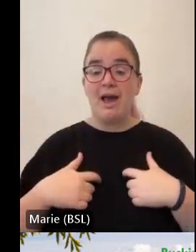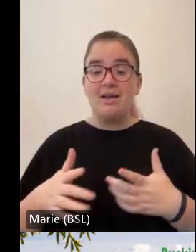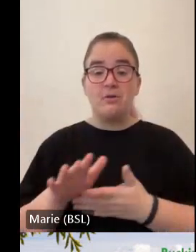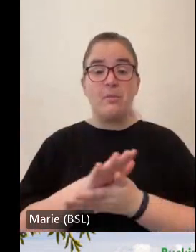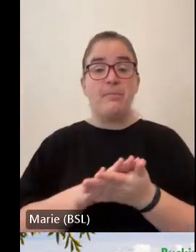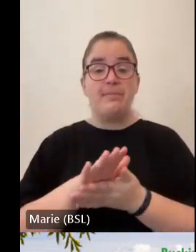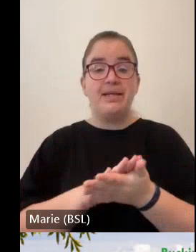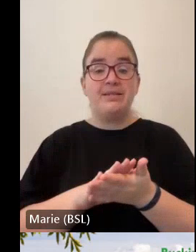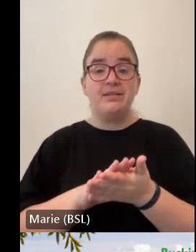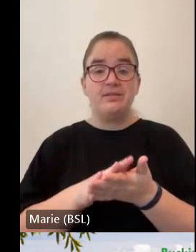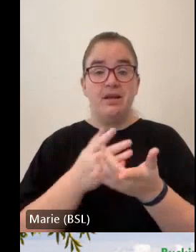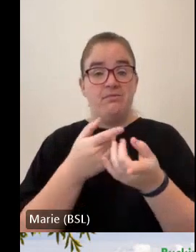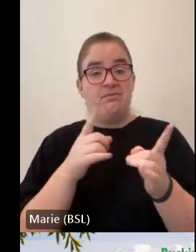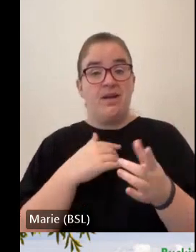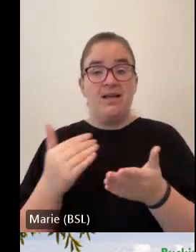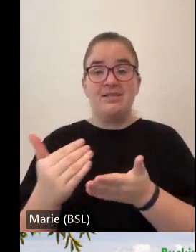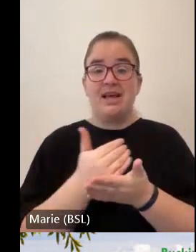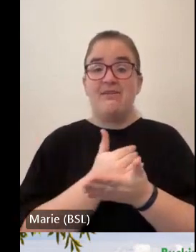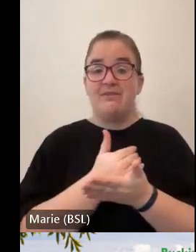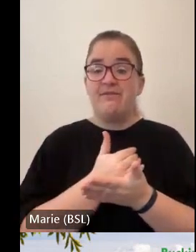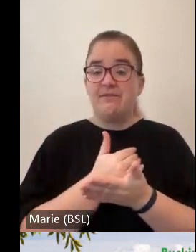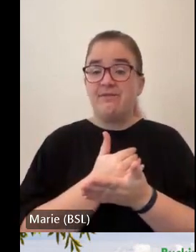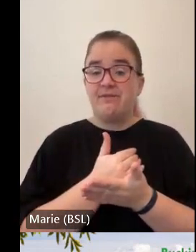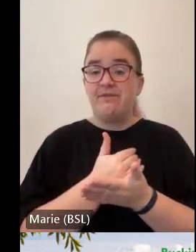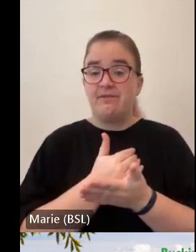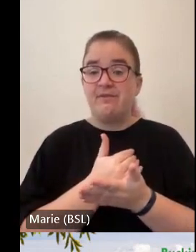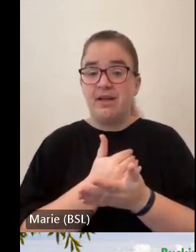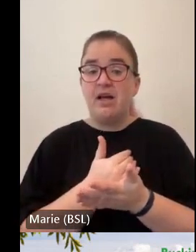they they were safeguarded moving forwards and actually